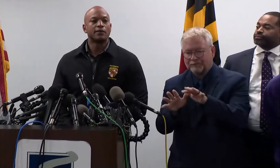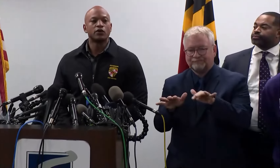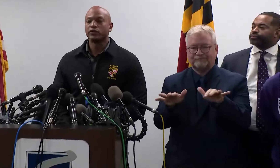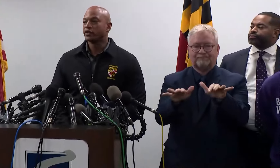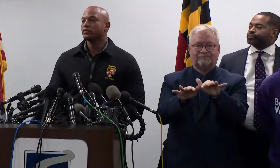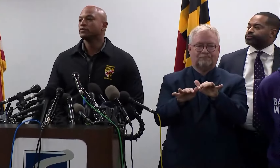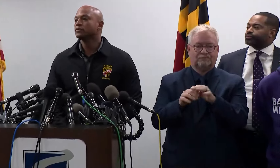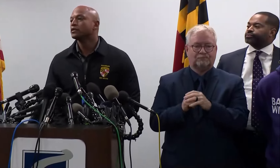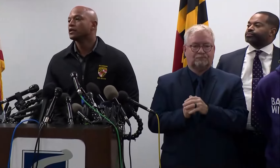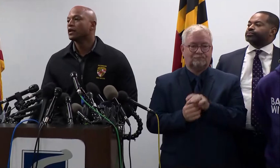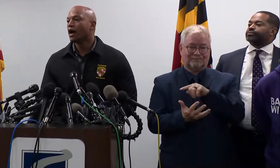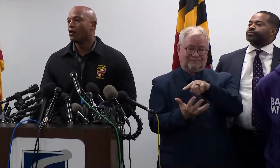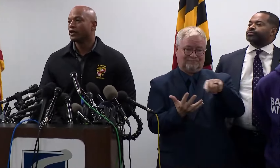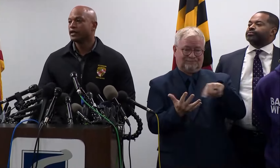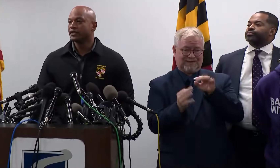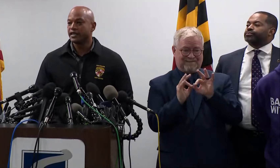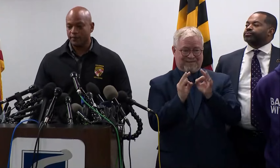Tama Contigo aura ere